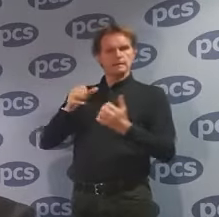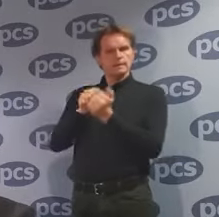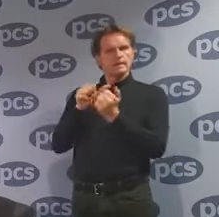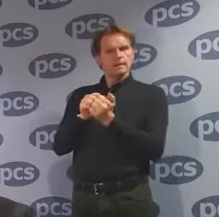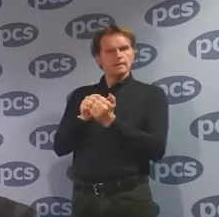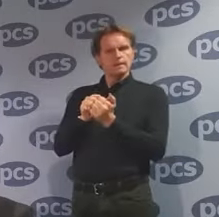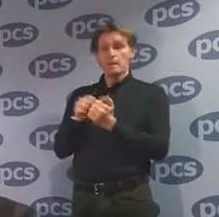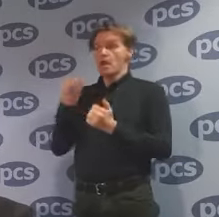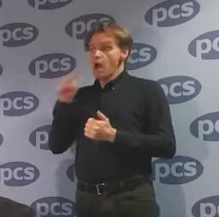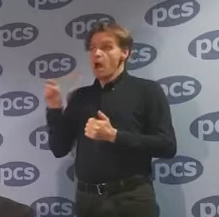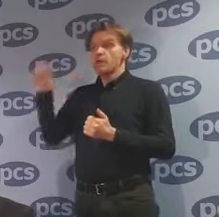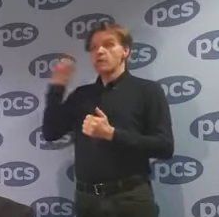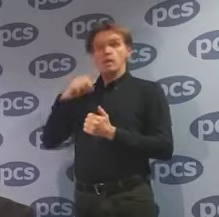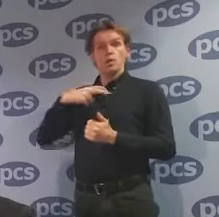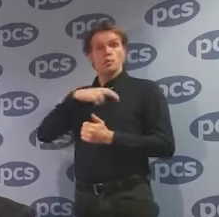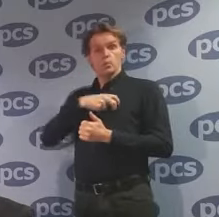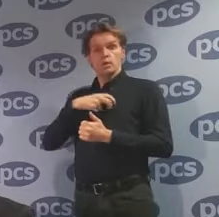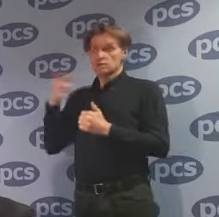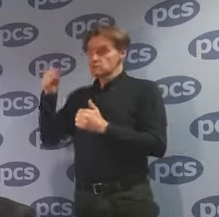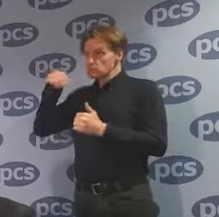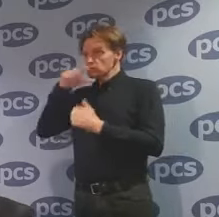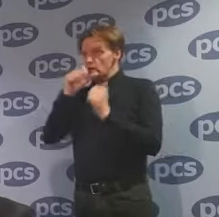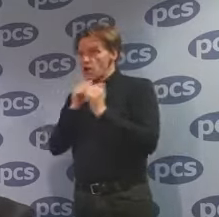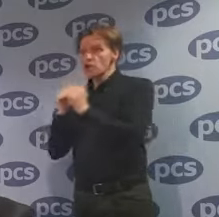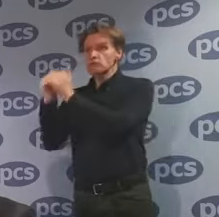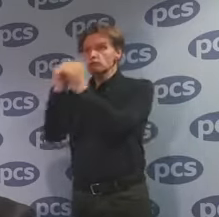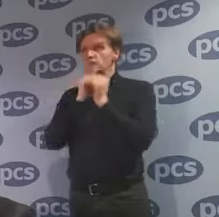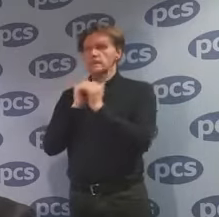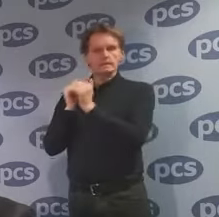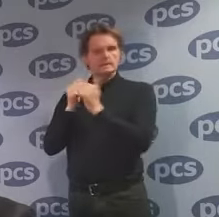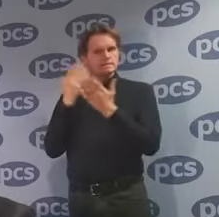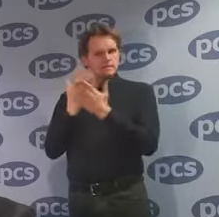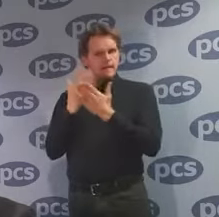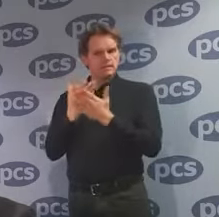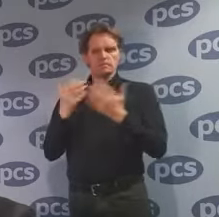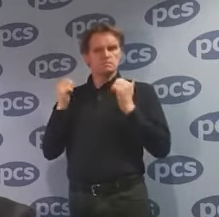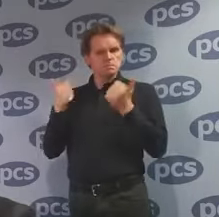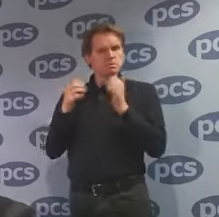absolutely with us with the same demands in unity and we will carry on reporting